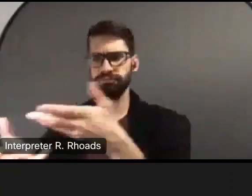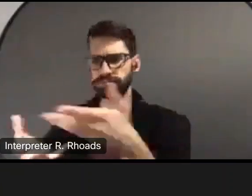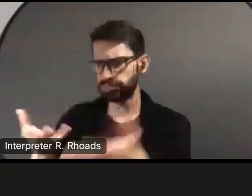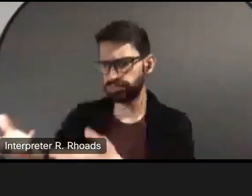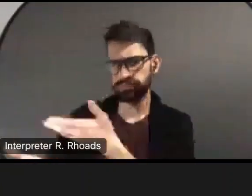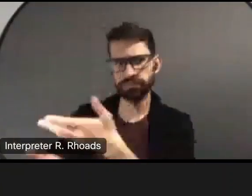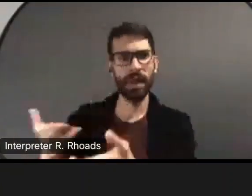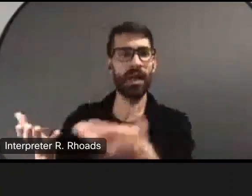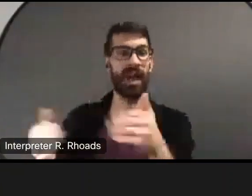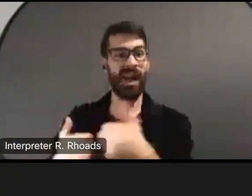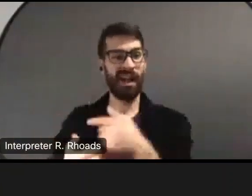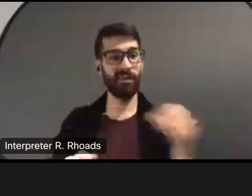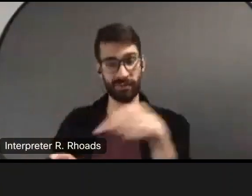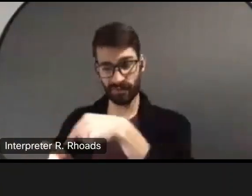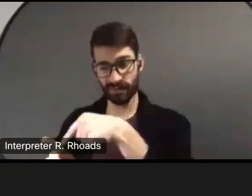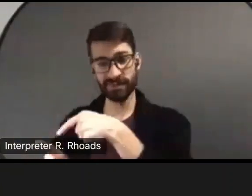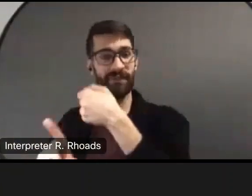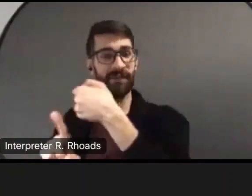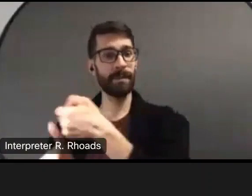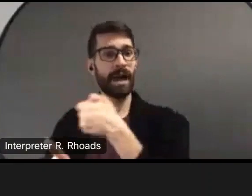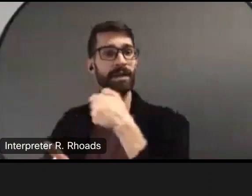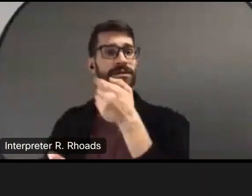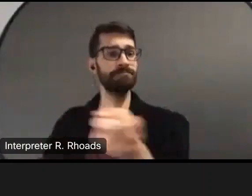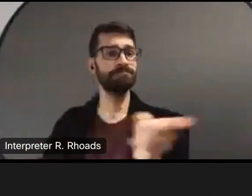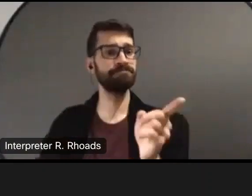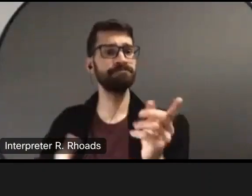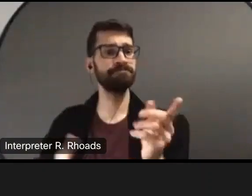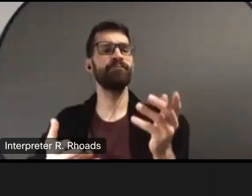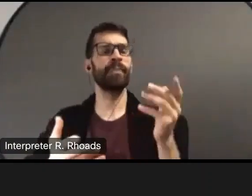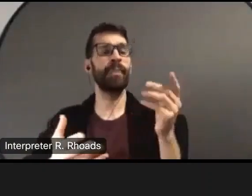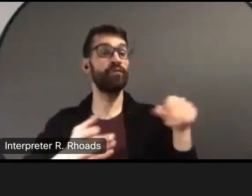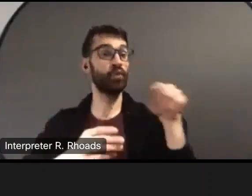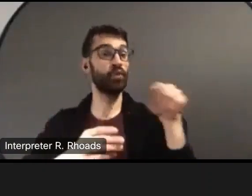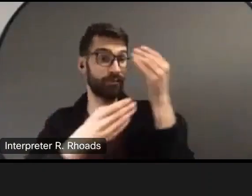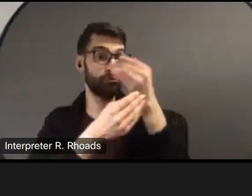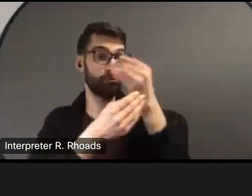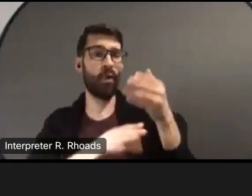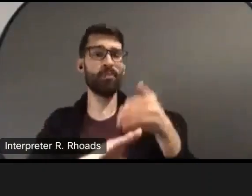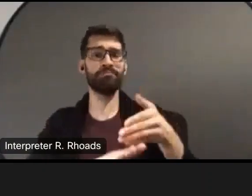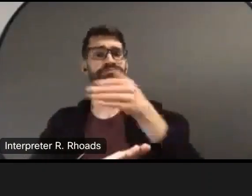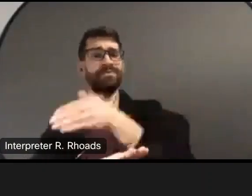if you're able to effectively communicate with them three days in advance and they show up that's